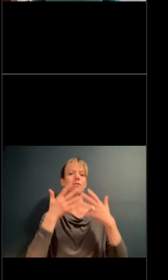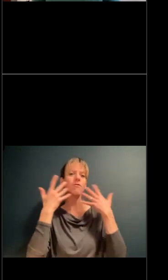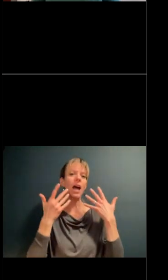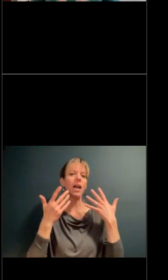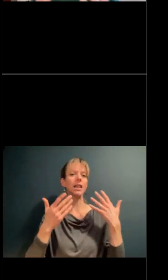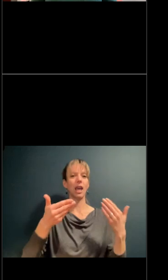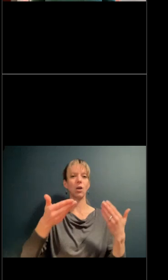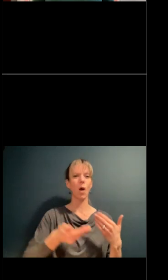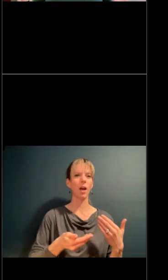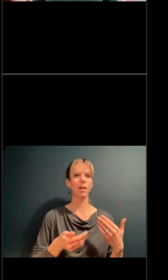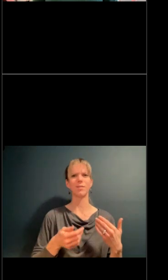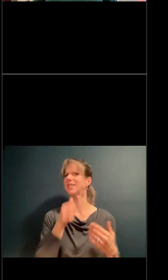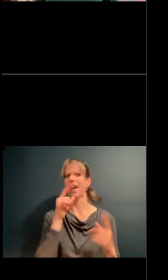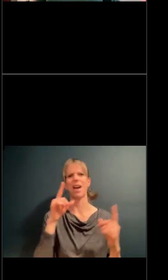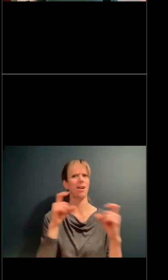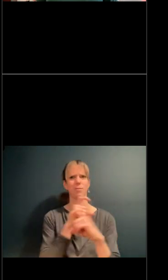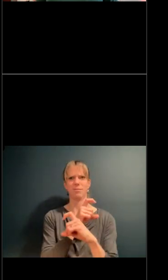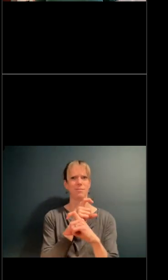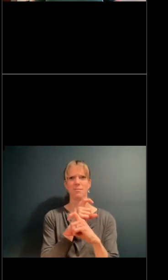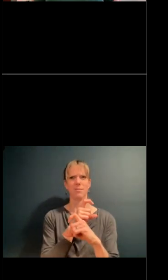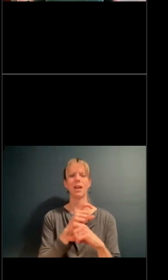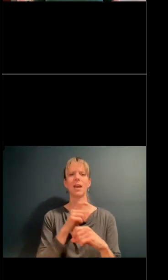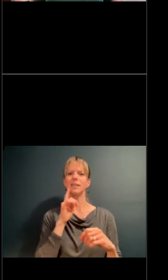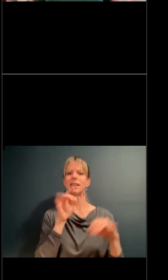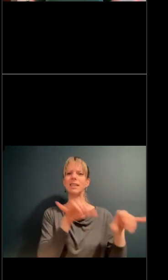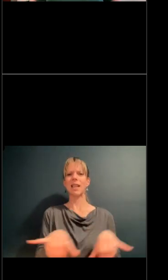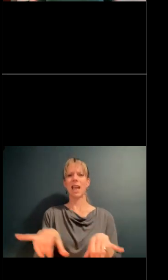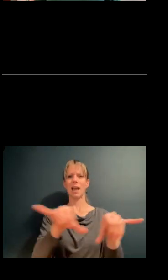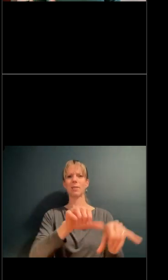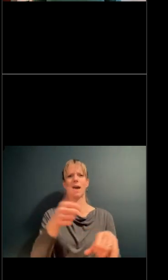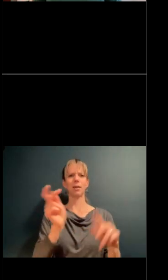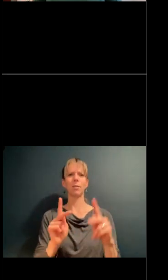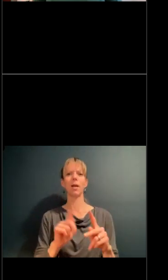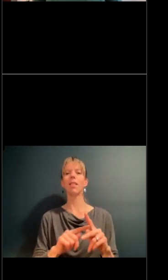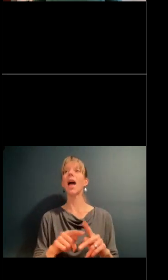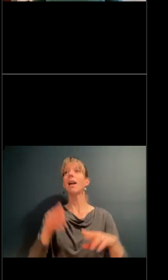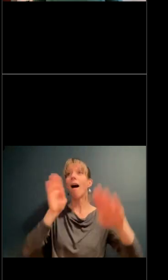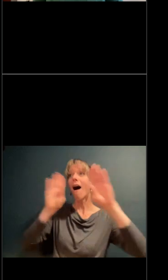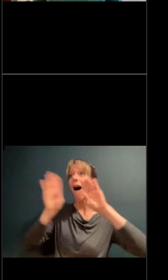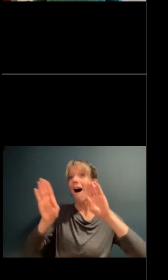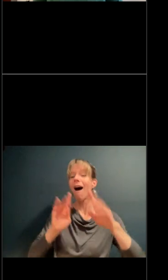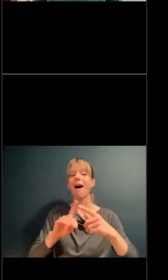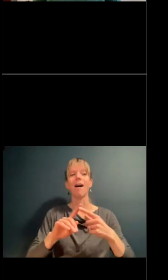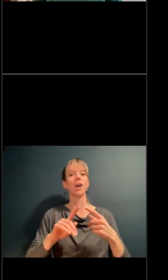It looks more like hospitality for anyone. Things like greeting people when they arrive,